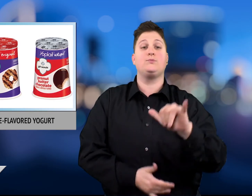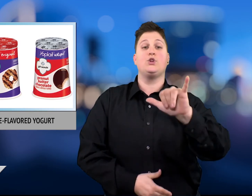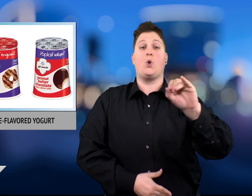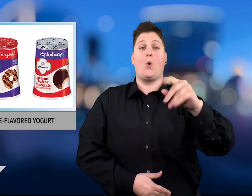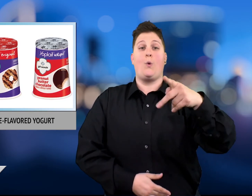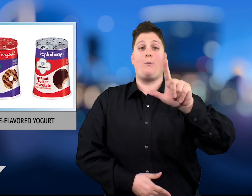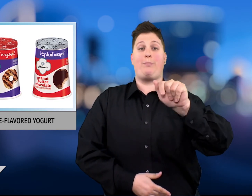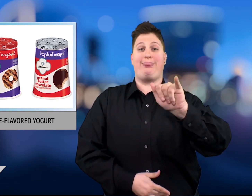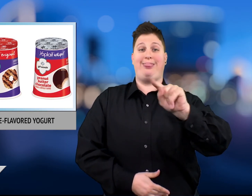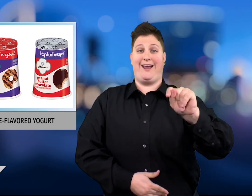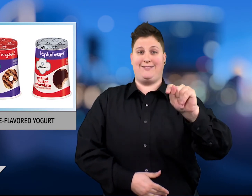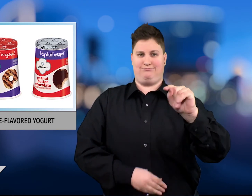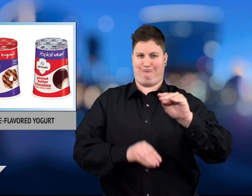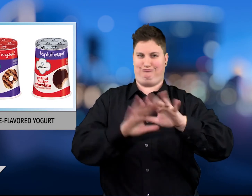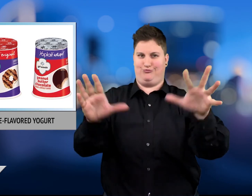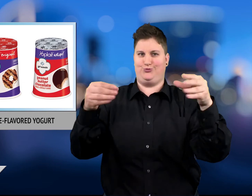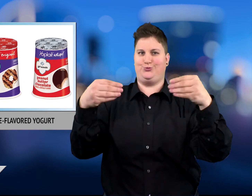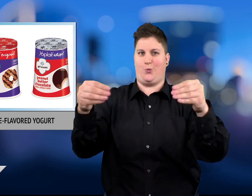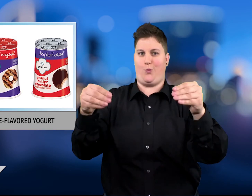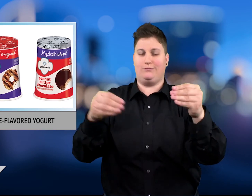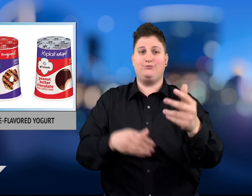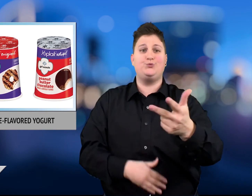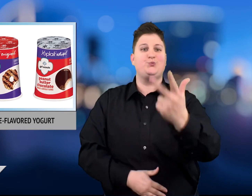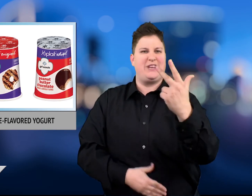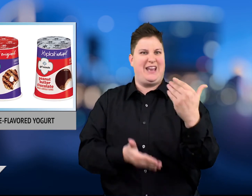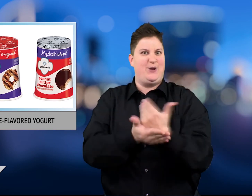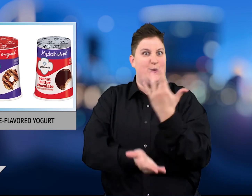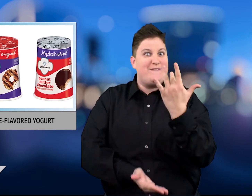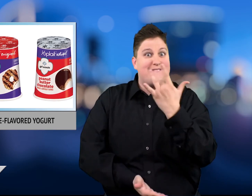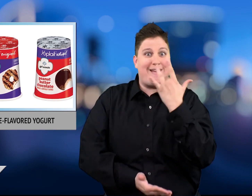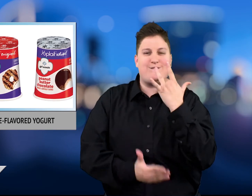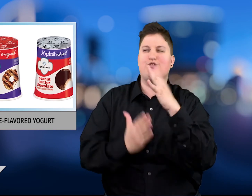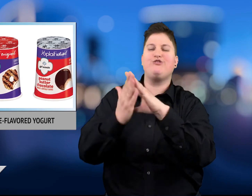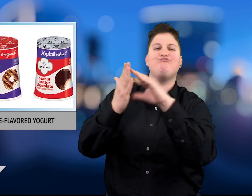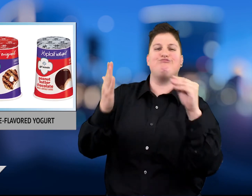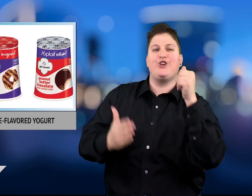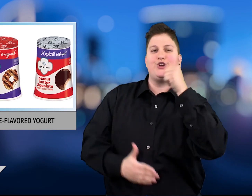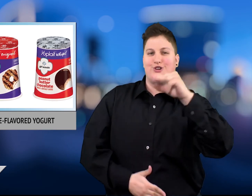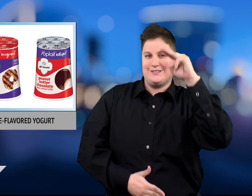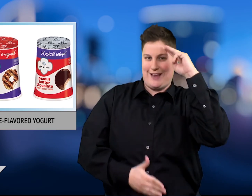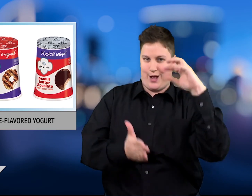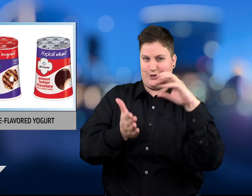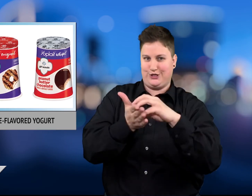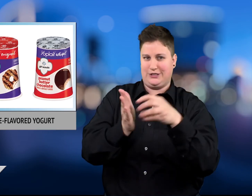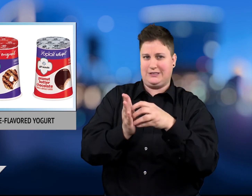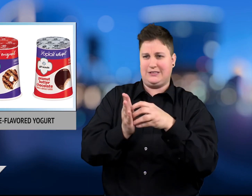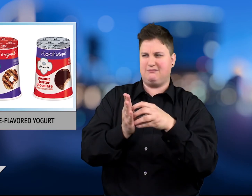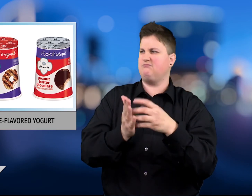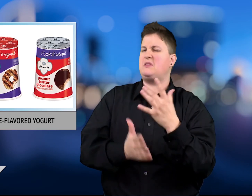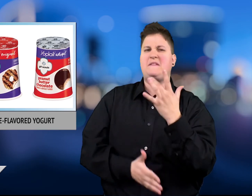Yoplait is announcing three new flavors inspired by Girl Scout cookies.